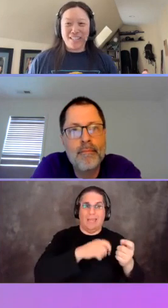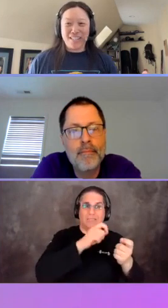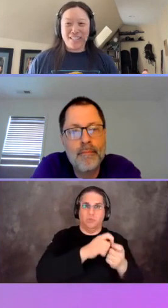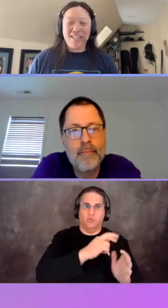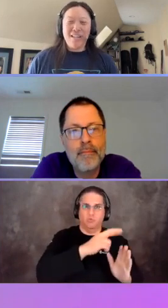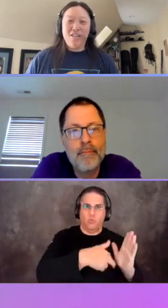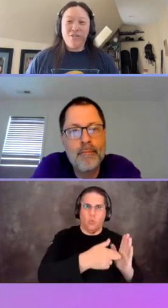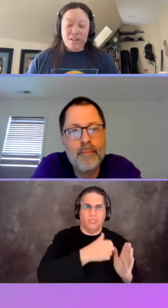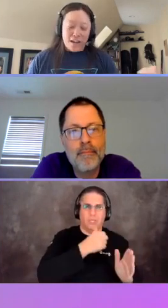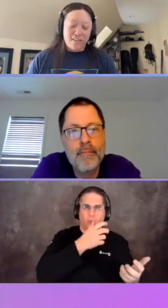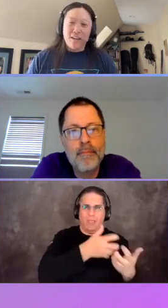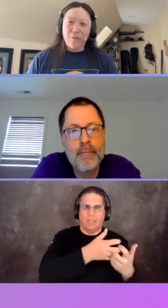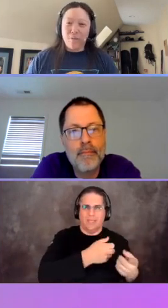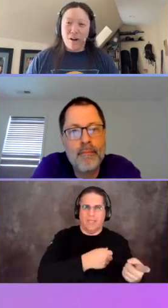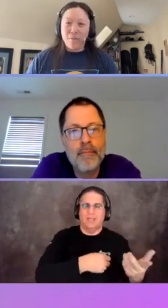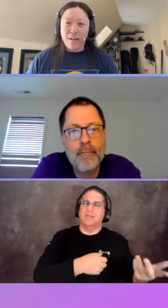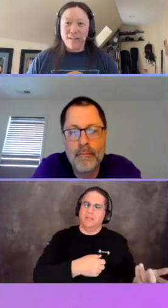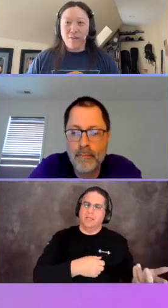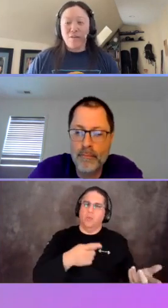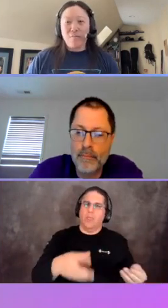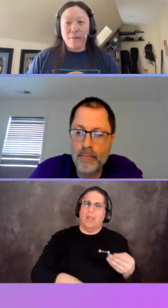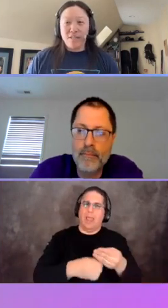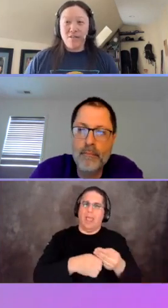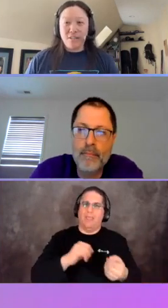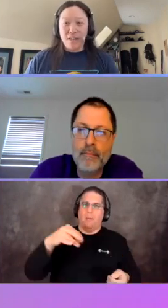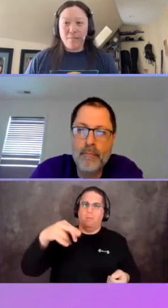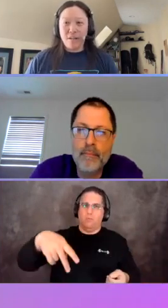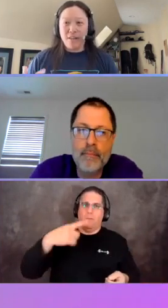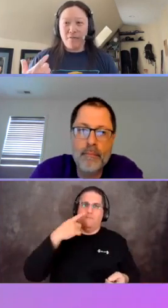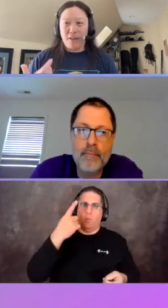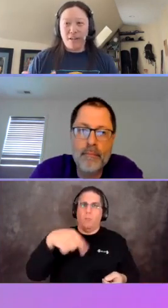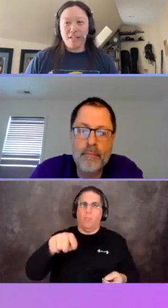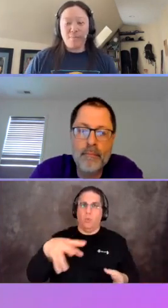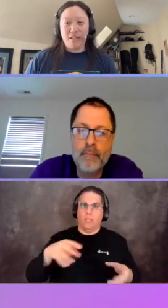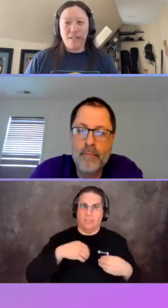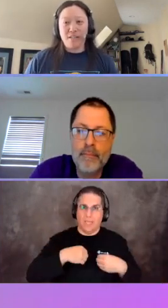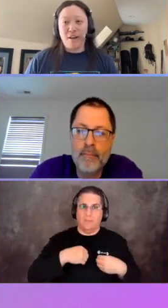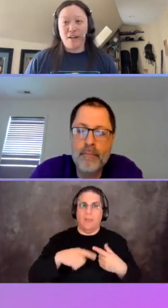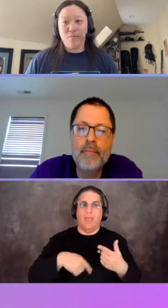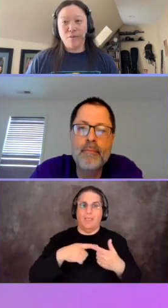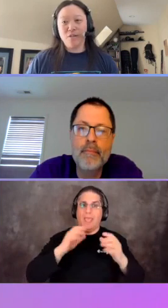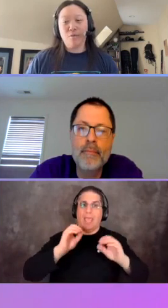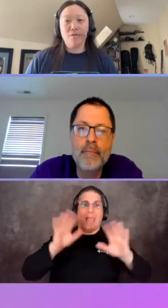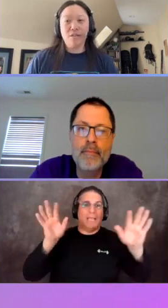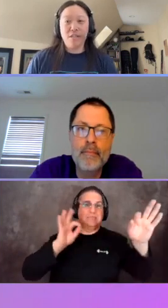makes Dom elements dynamically appear and disappear. Screen readers won't be aware of that